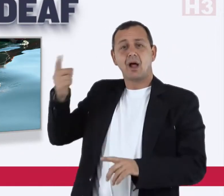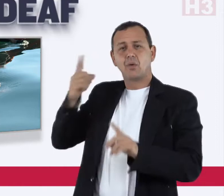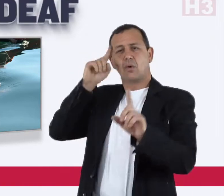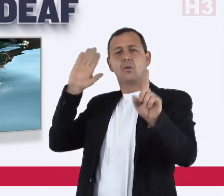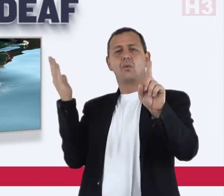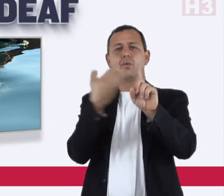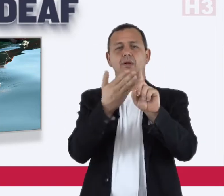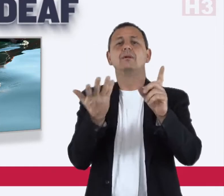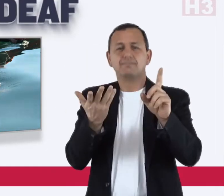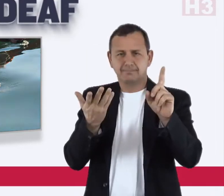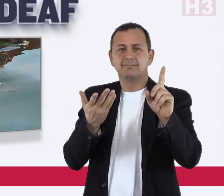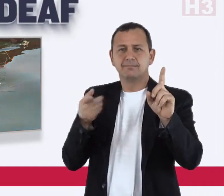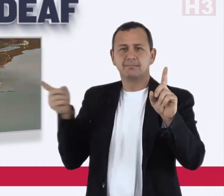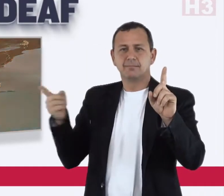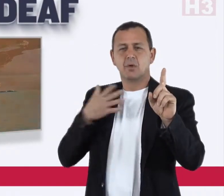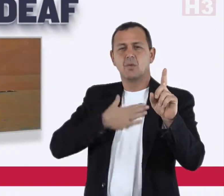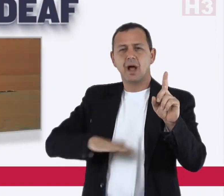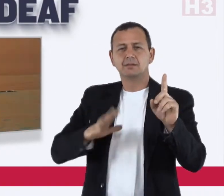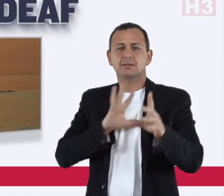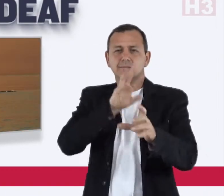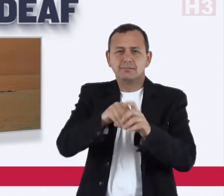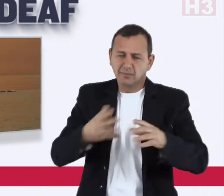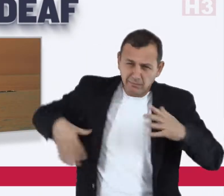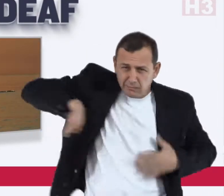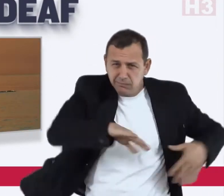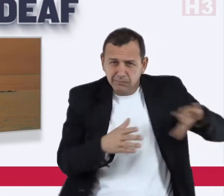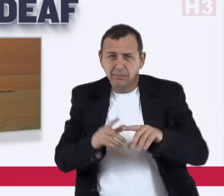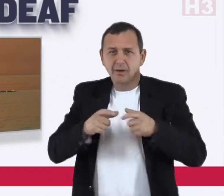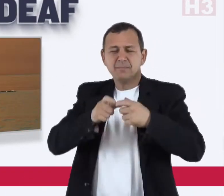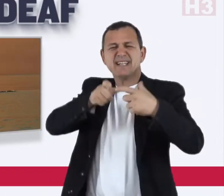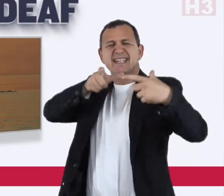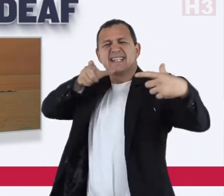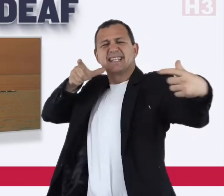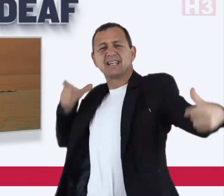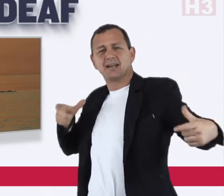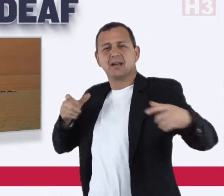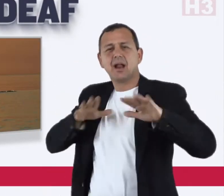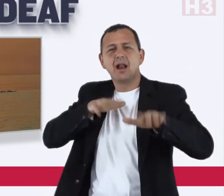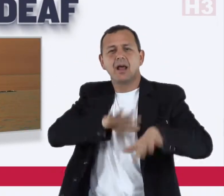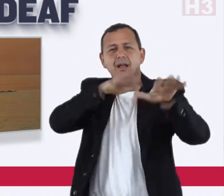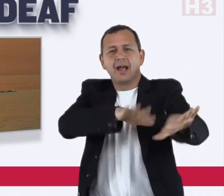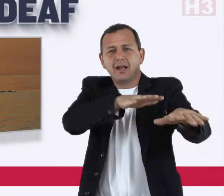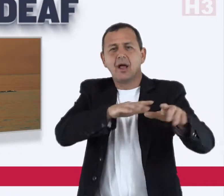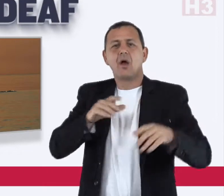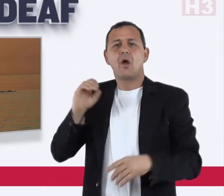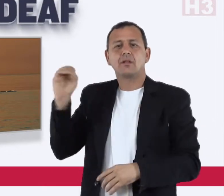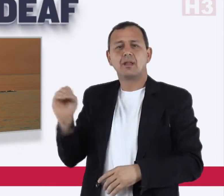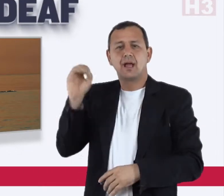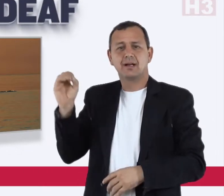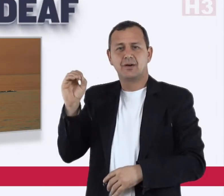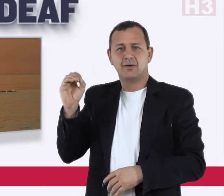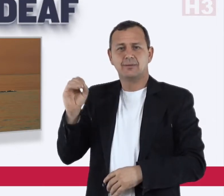For her next goal, Brenda intends to swim across a bigger lake, Lake Ontario.